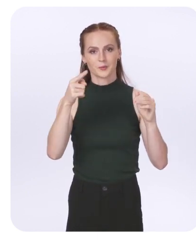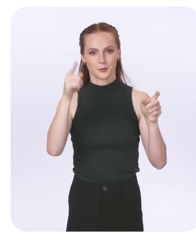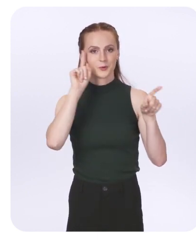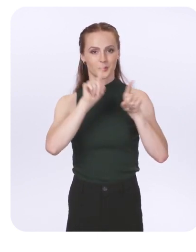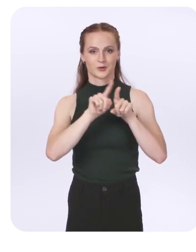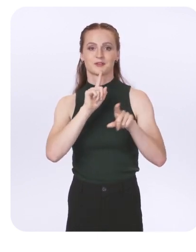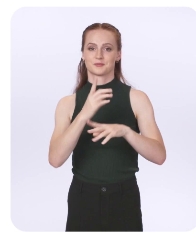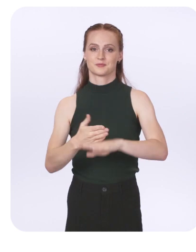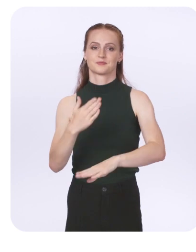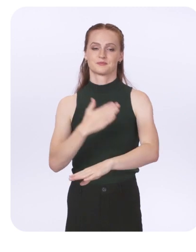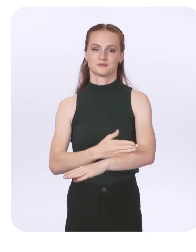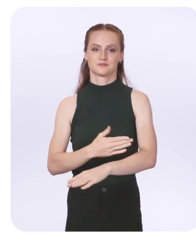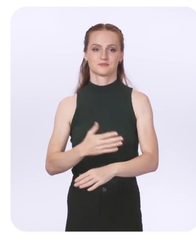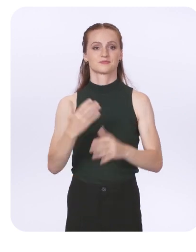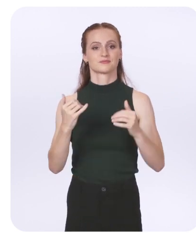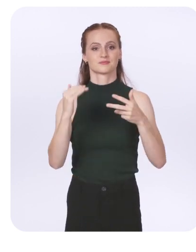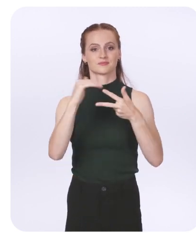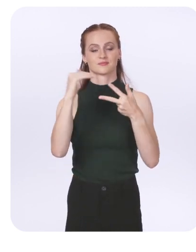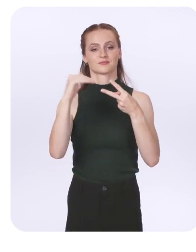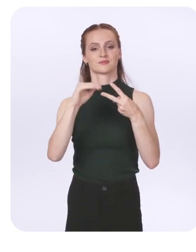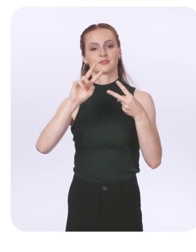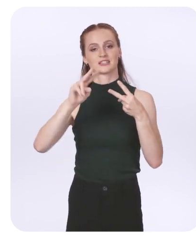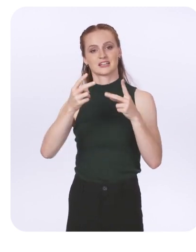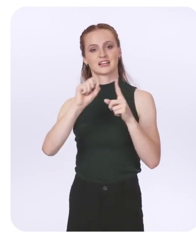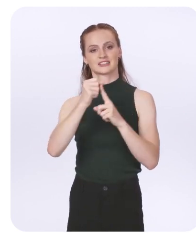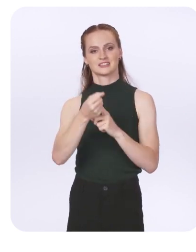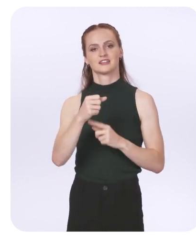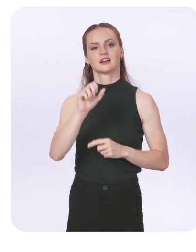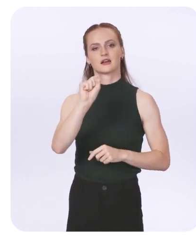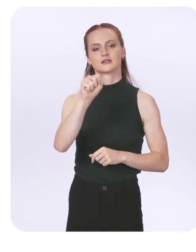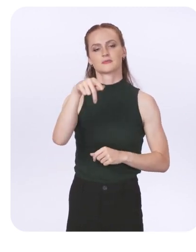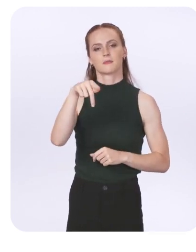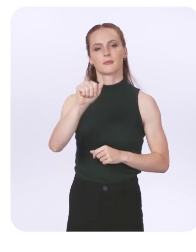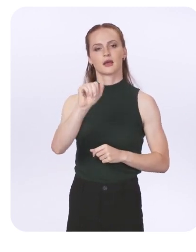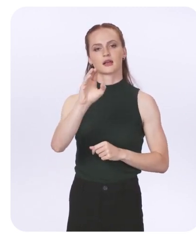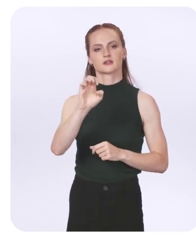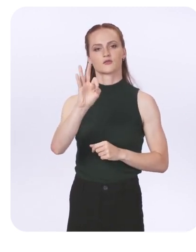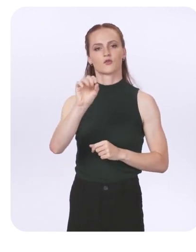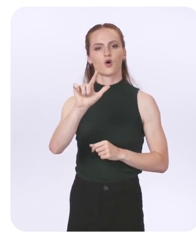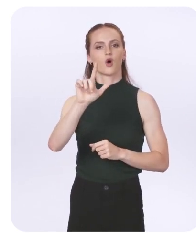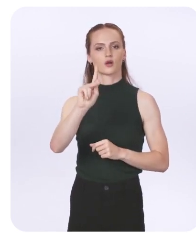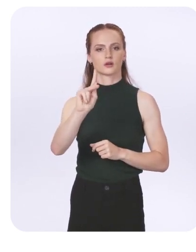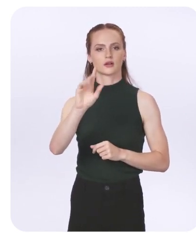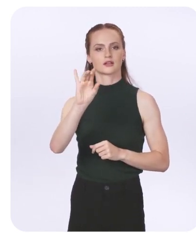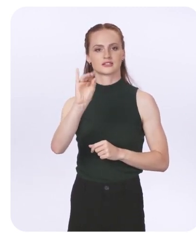However, after some time we realized that it was effective